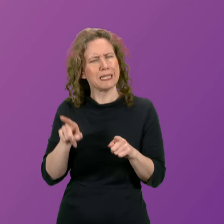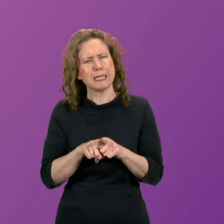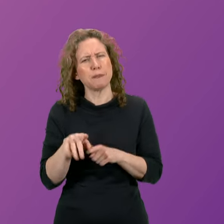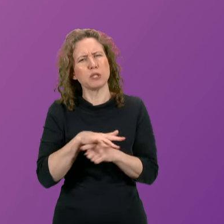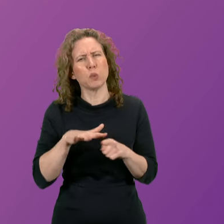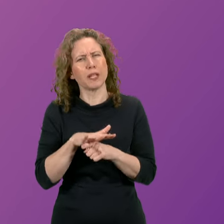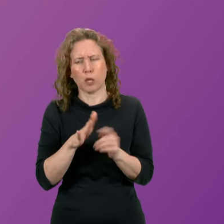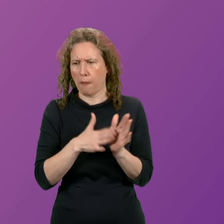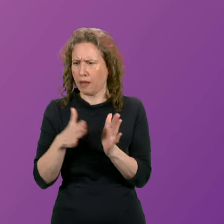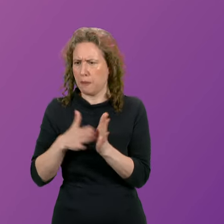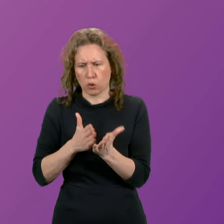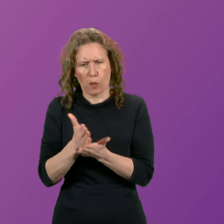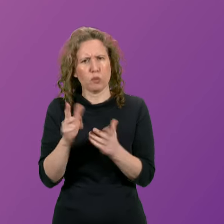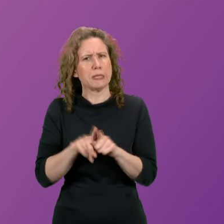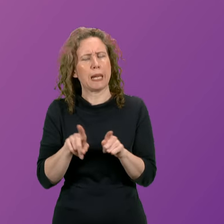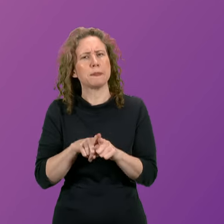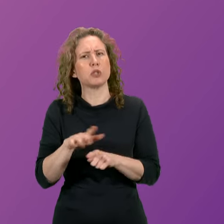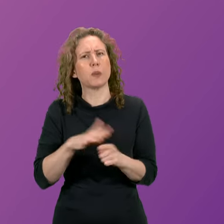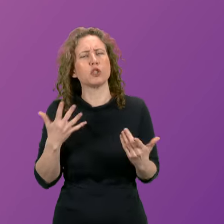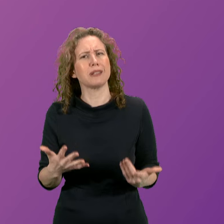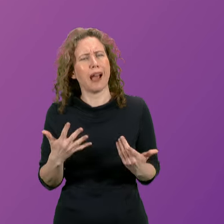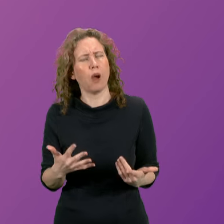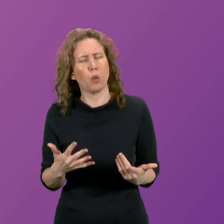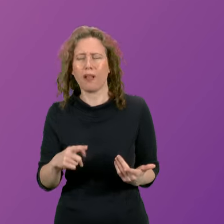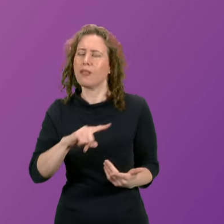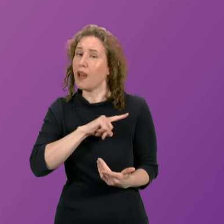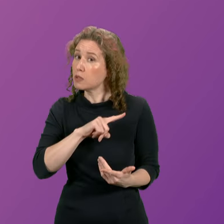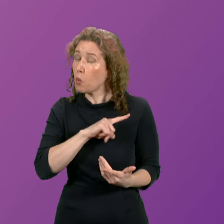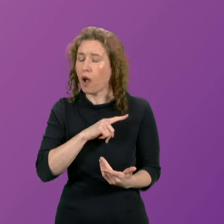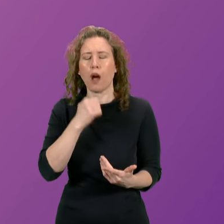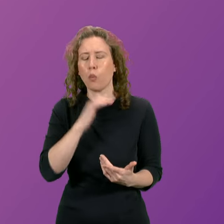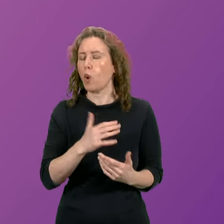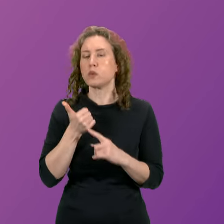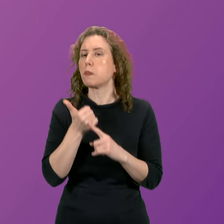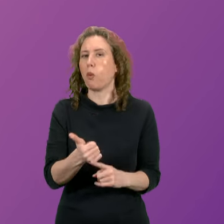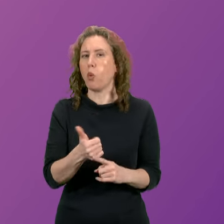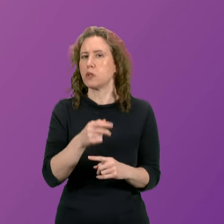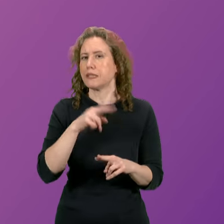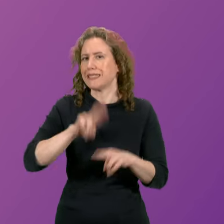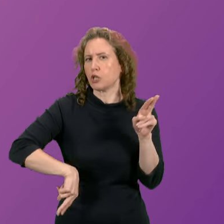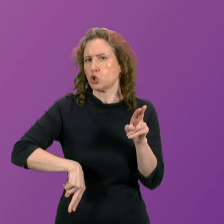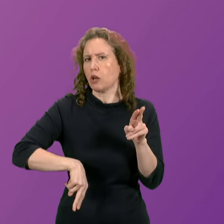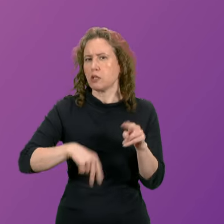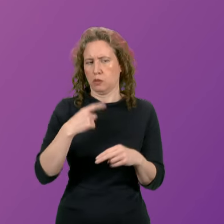Michael Matheson faces here, and that is why I will not support the sanction.